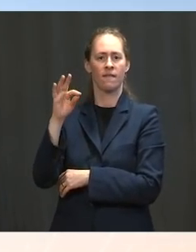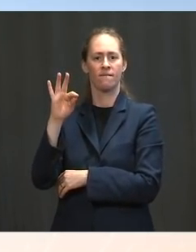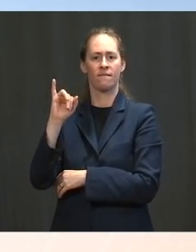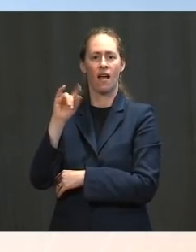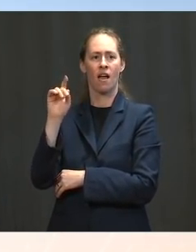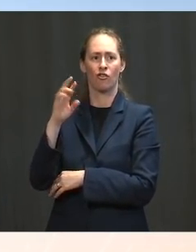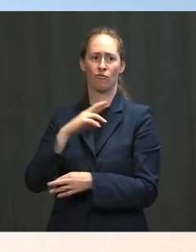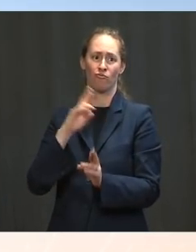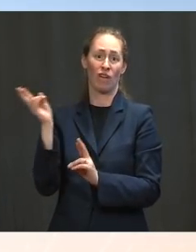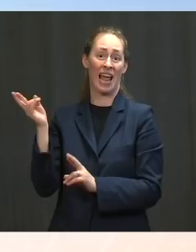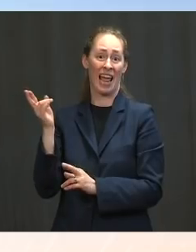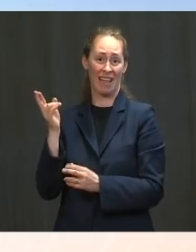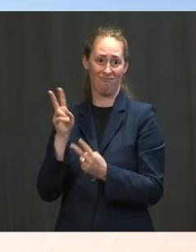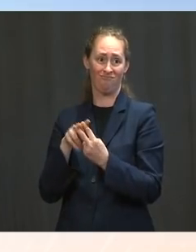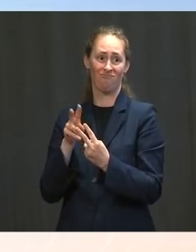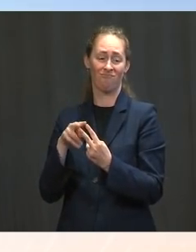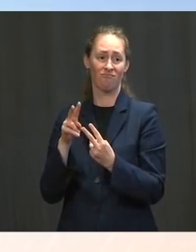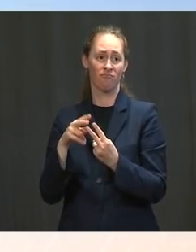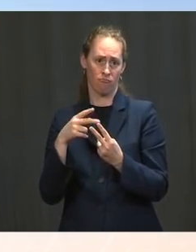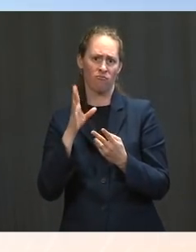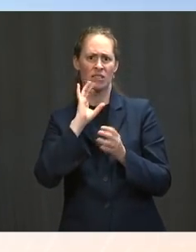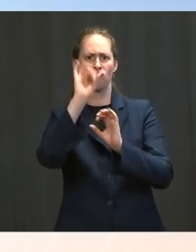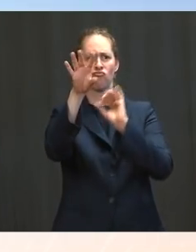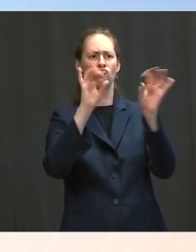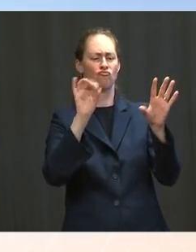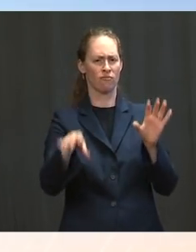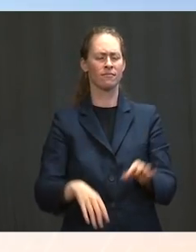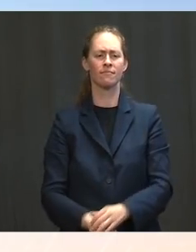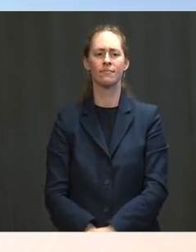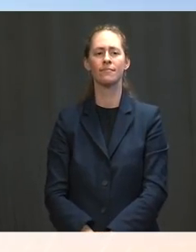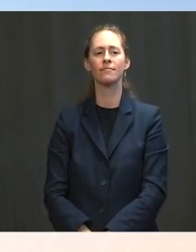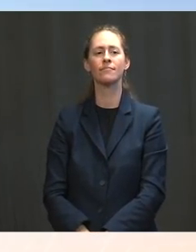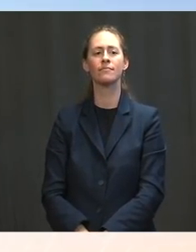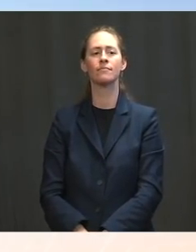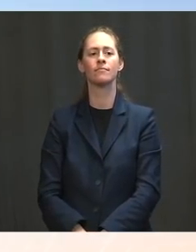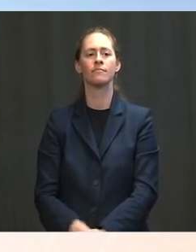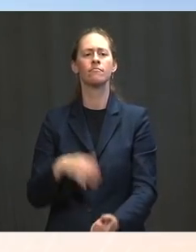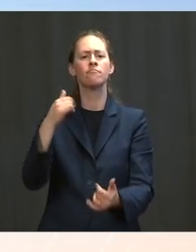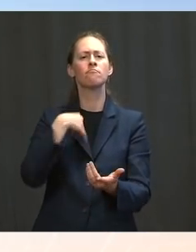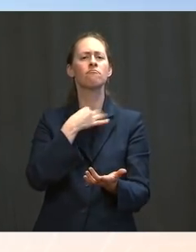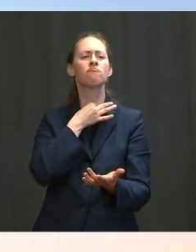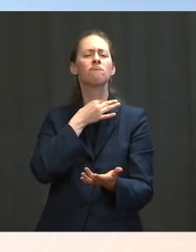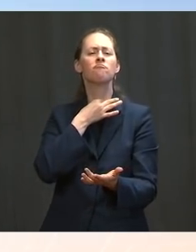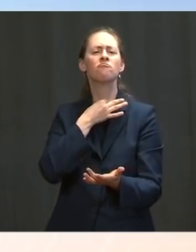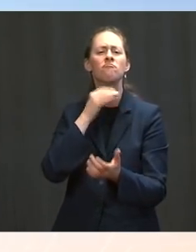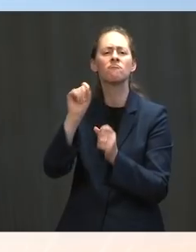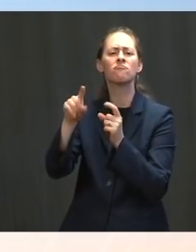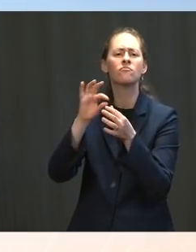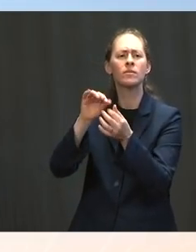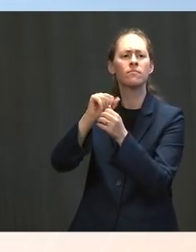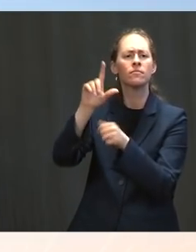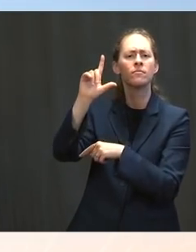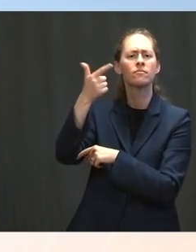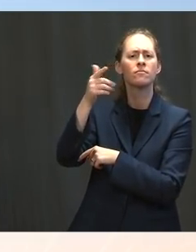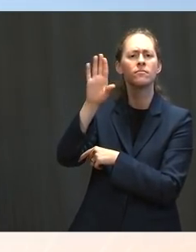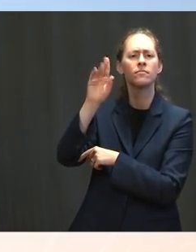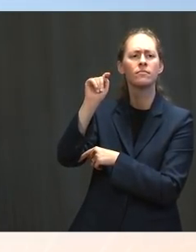The Press: Okay. And on -- >> Ms. Psaki: Yeah. The Press: -- on LGBTQ, there was violence in Tbilisi, Georgia, yesterday where LGBTQ activists